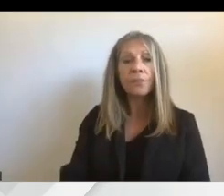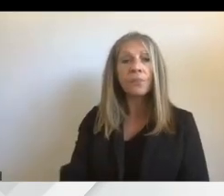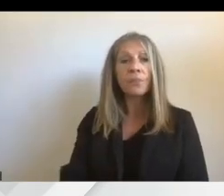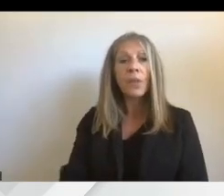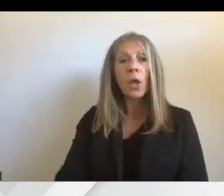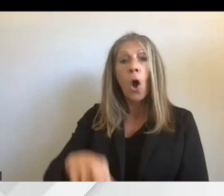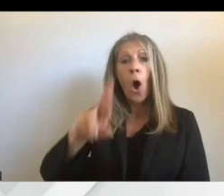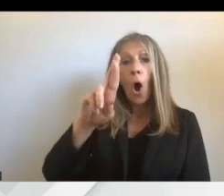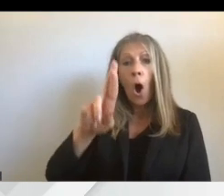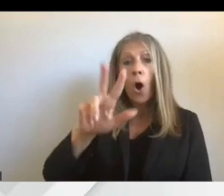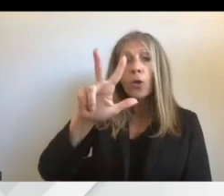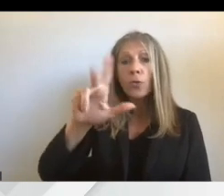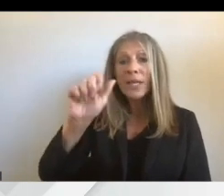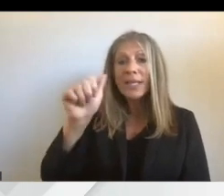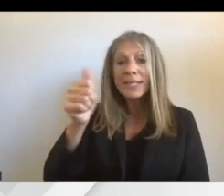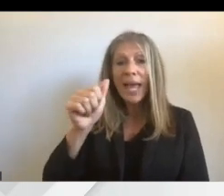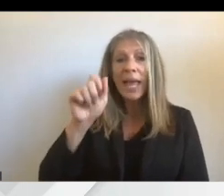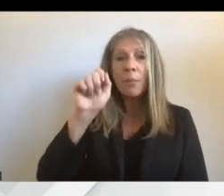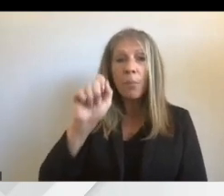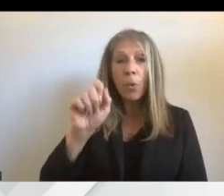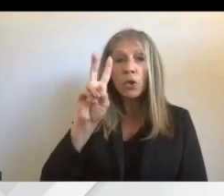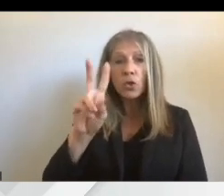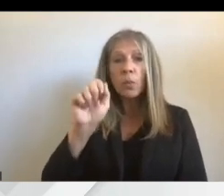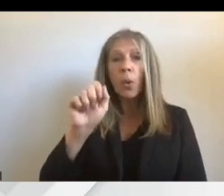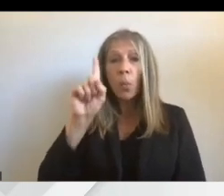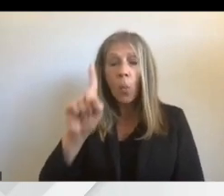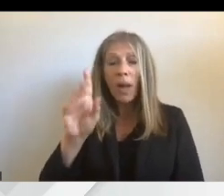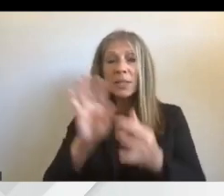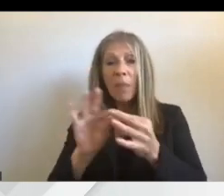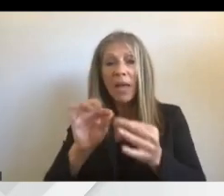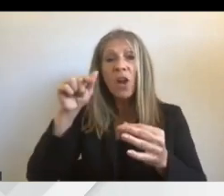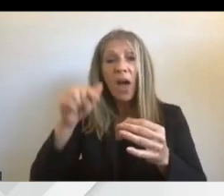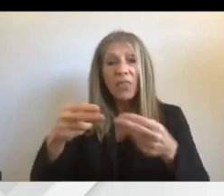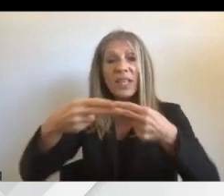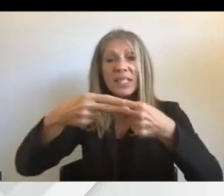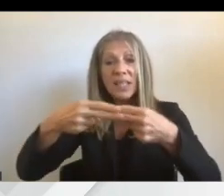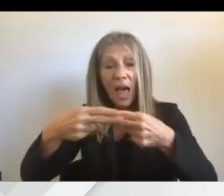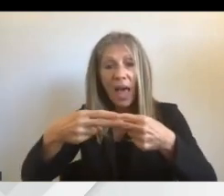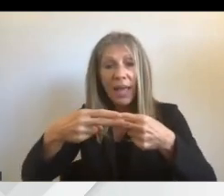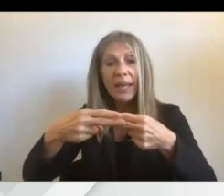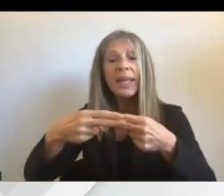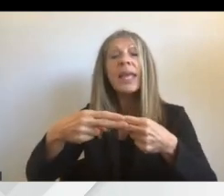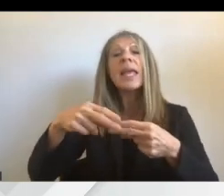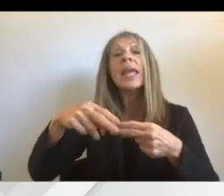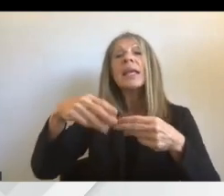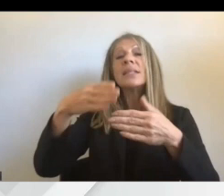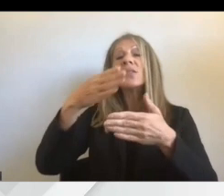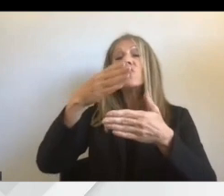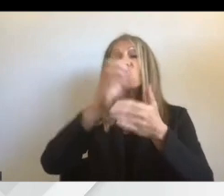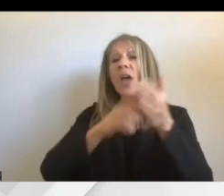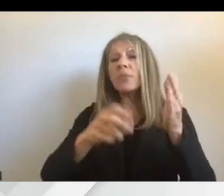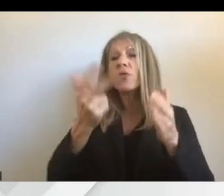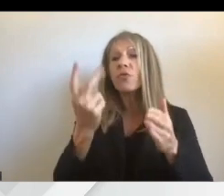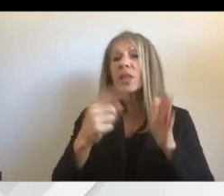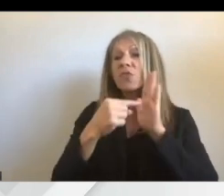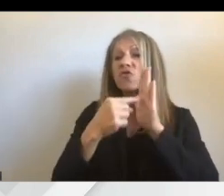R310.2.1 which is mentioned on this slide, is the provision in chapter 3 that specifies technical